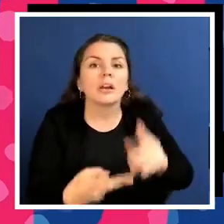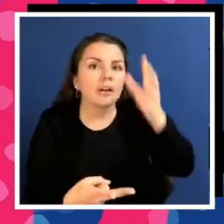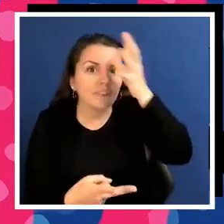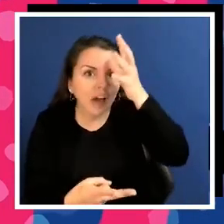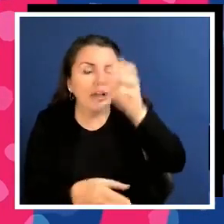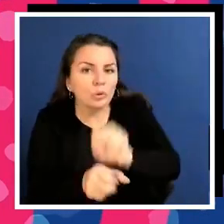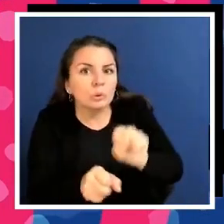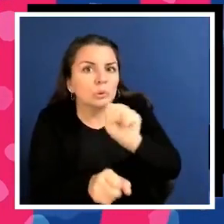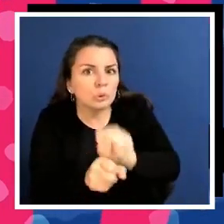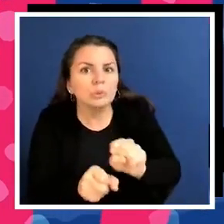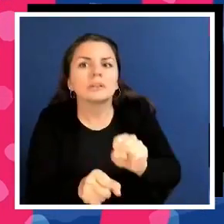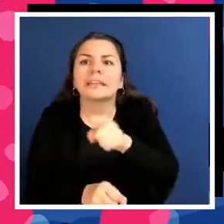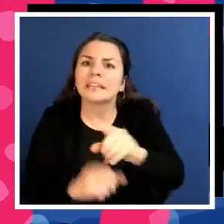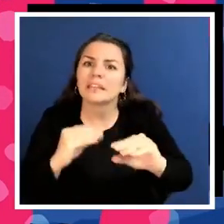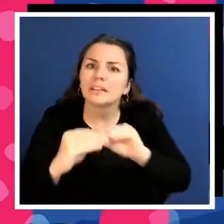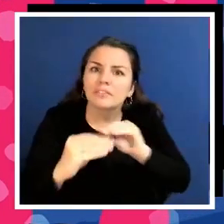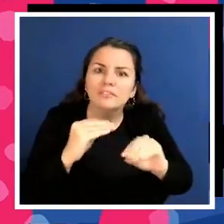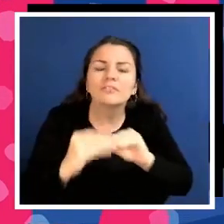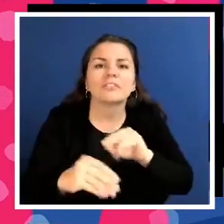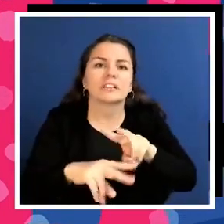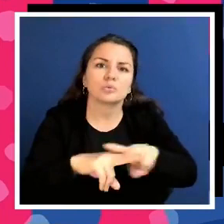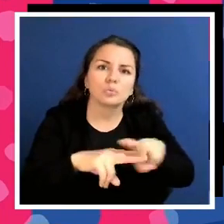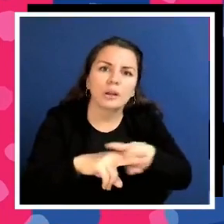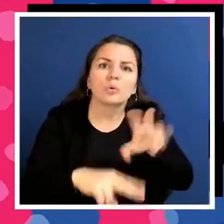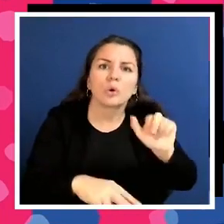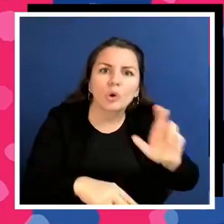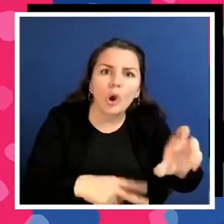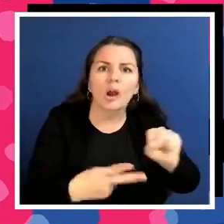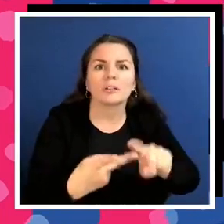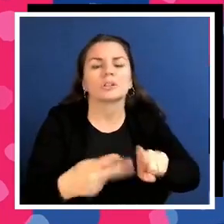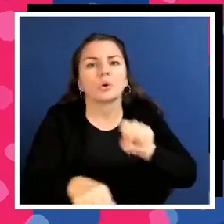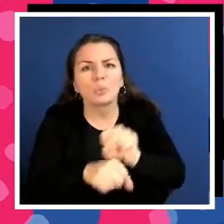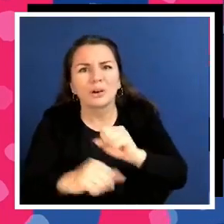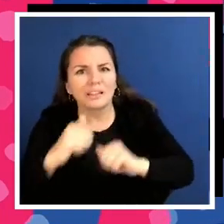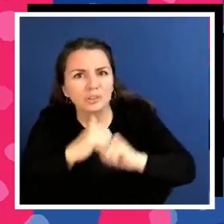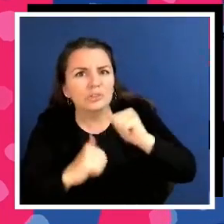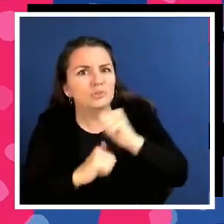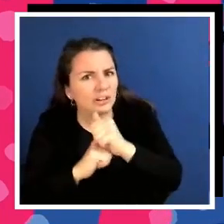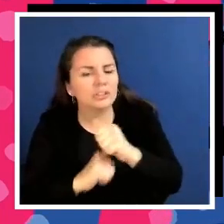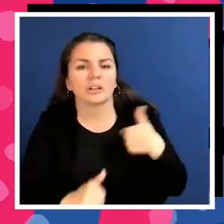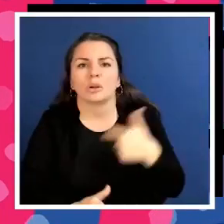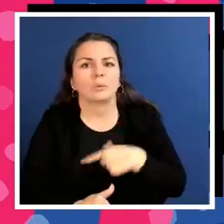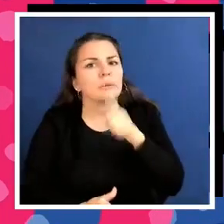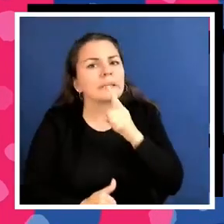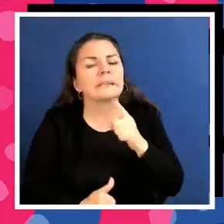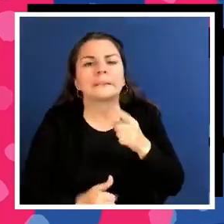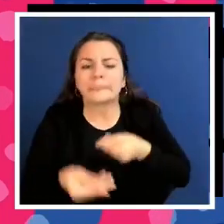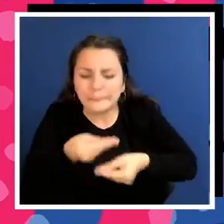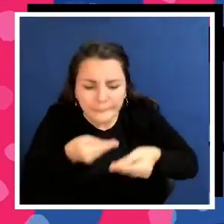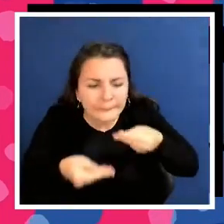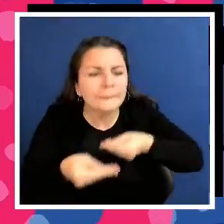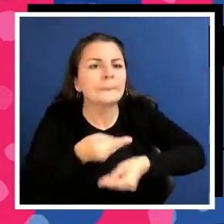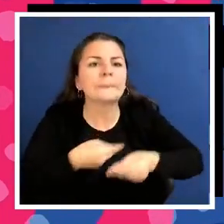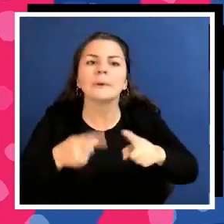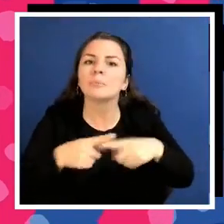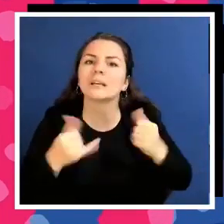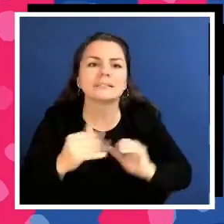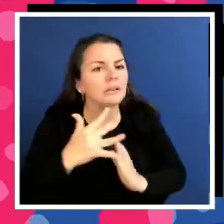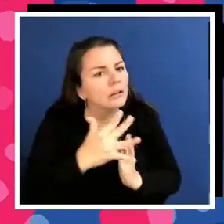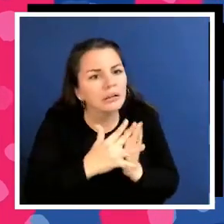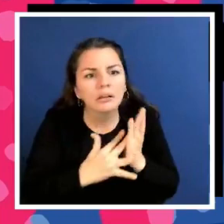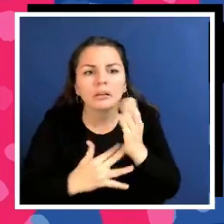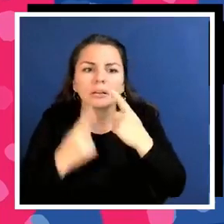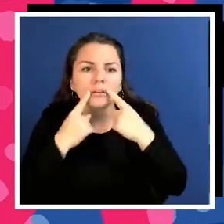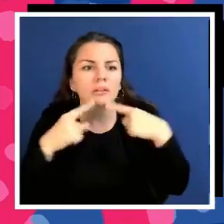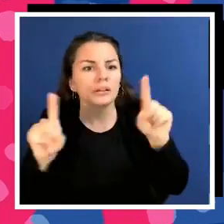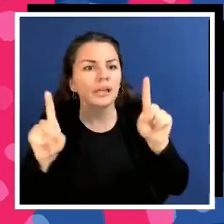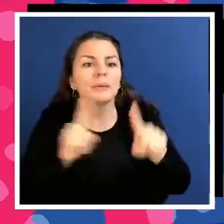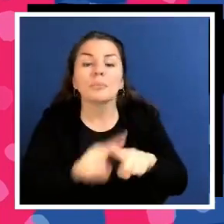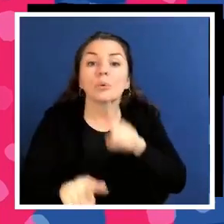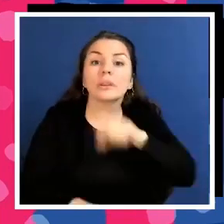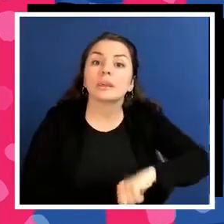DOORS OF OPPORTUNITY.